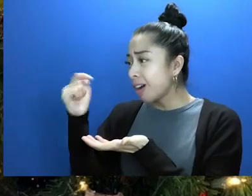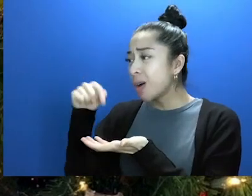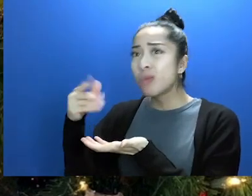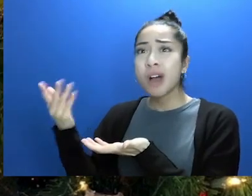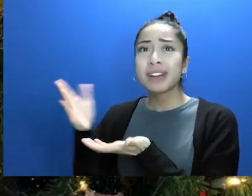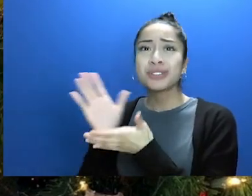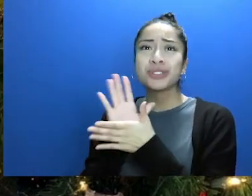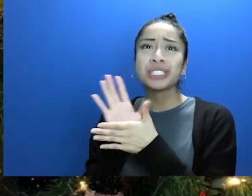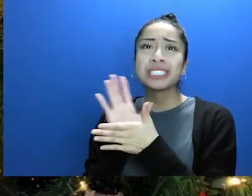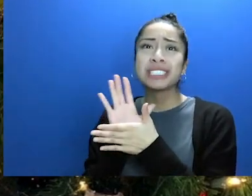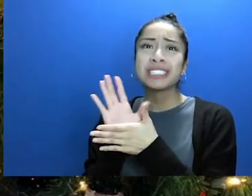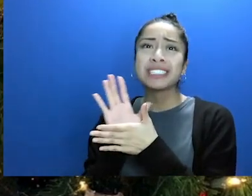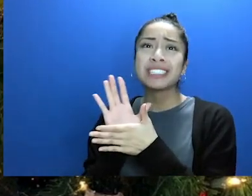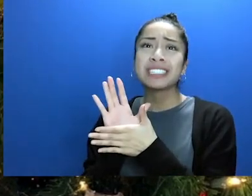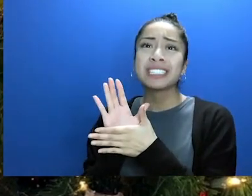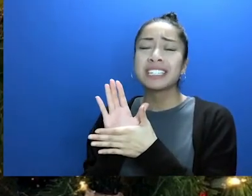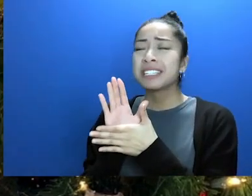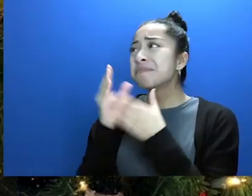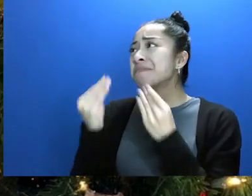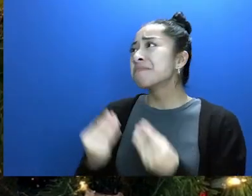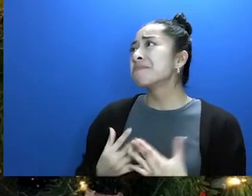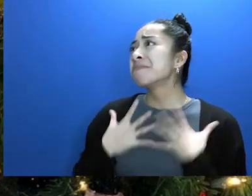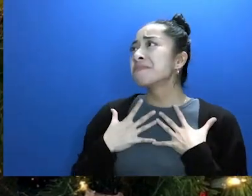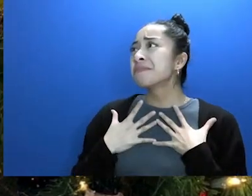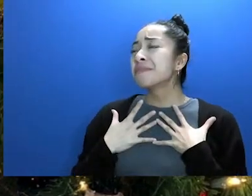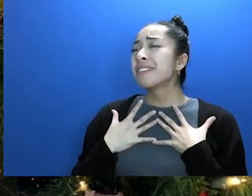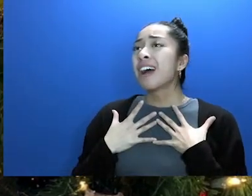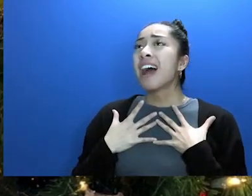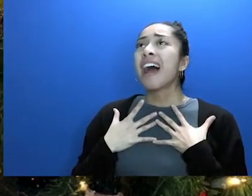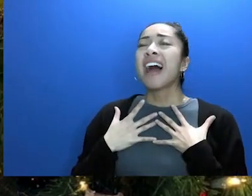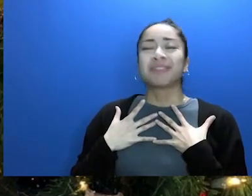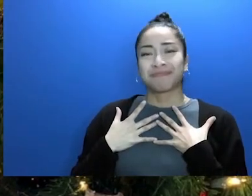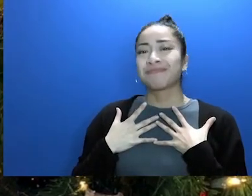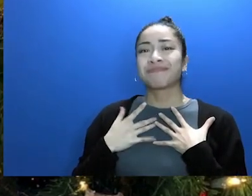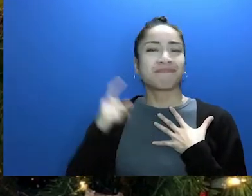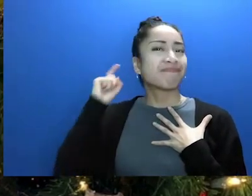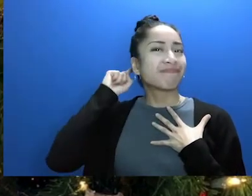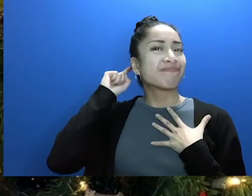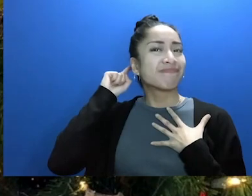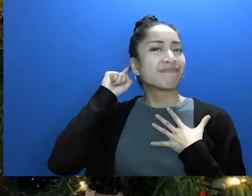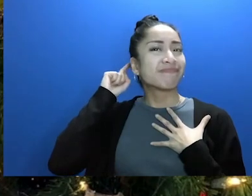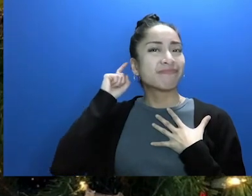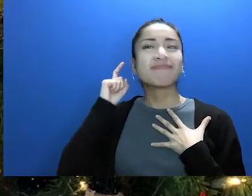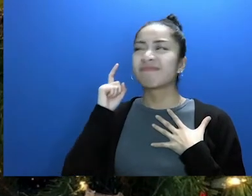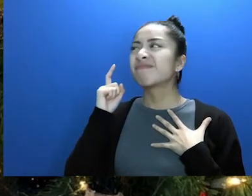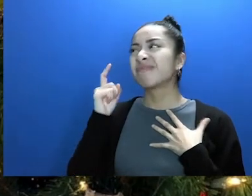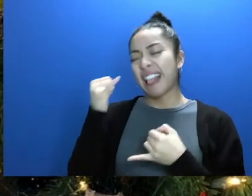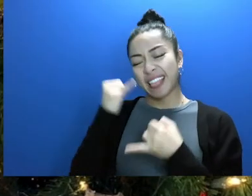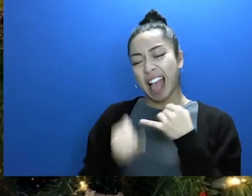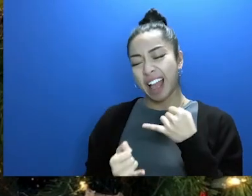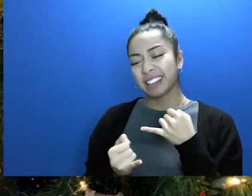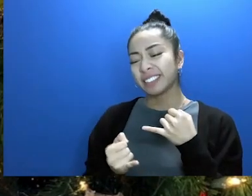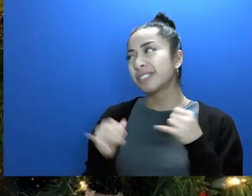her face filled with joy and she suddenly knew there is one last thing we just have to do